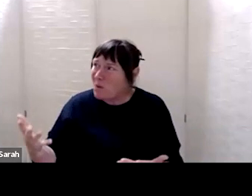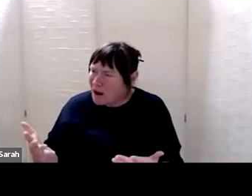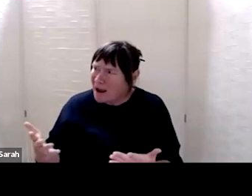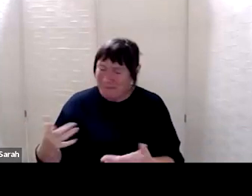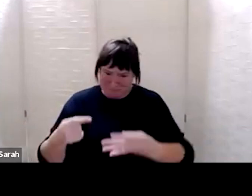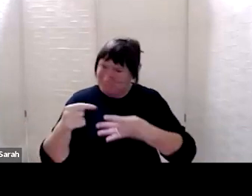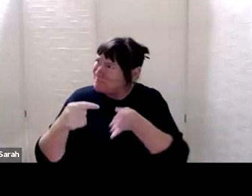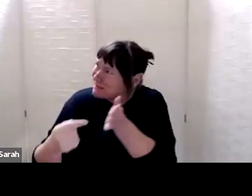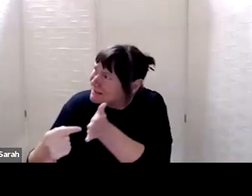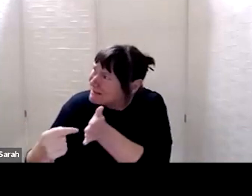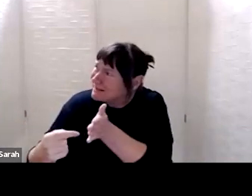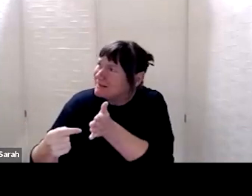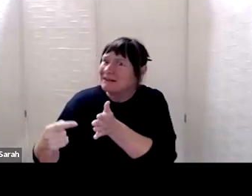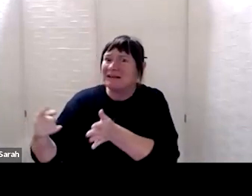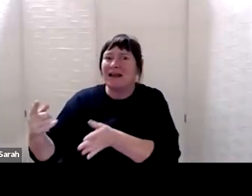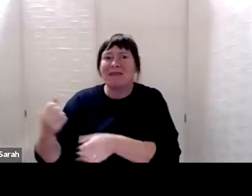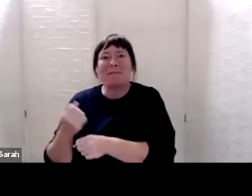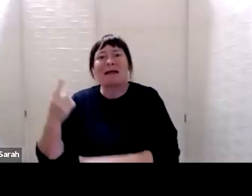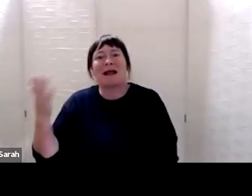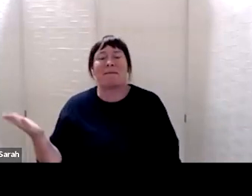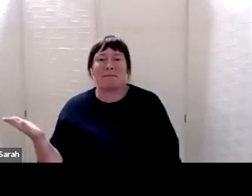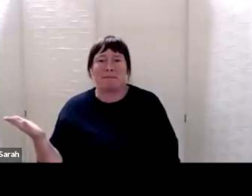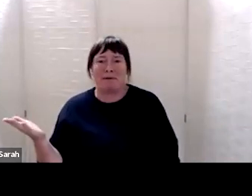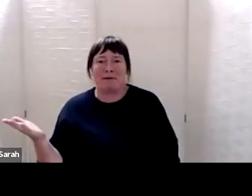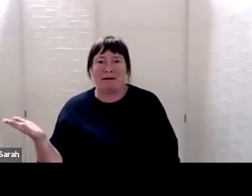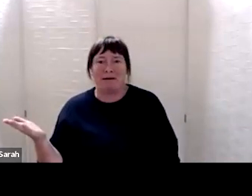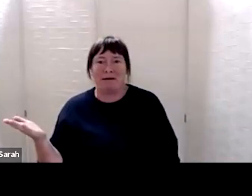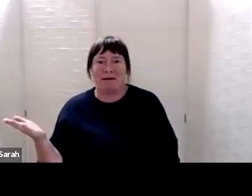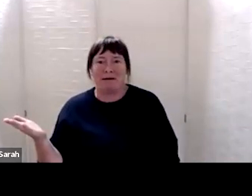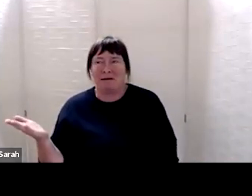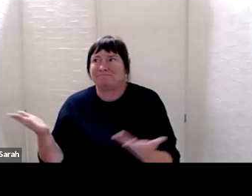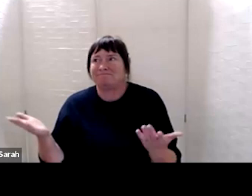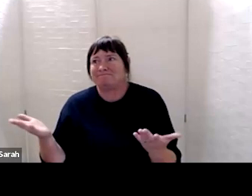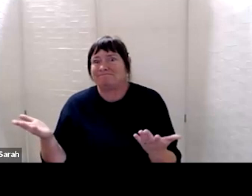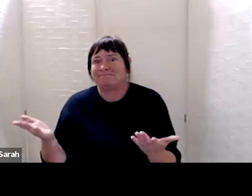something they made up effectively from our point of view, what’s you know, what’s the solution there?